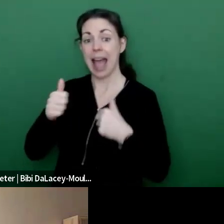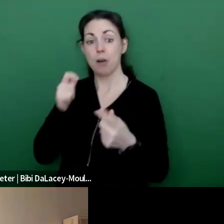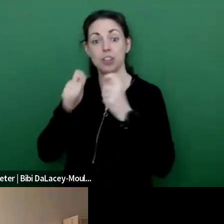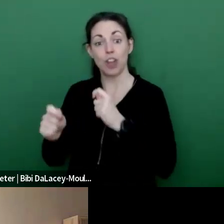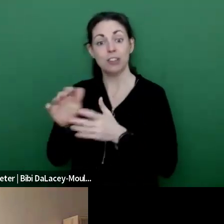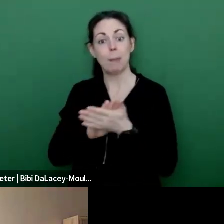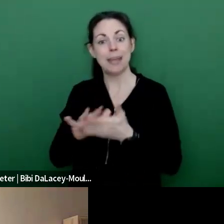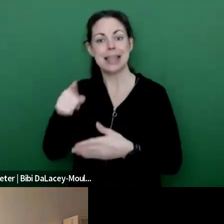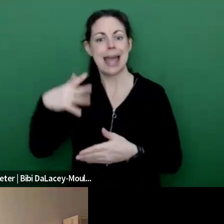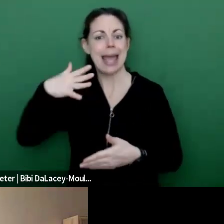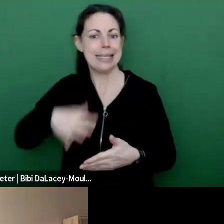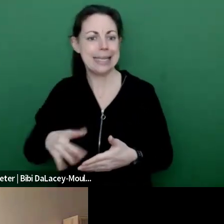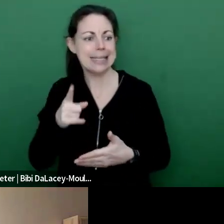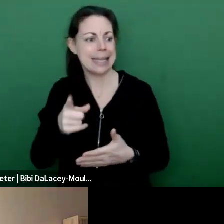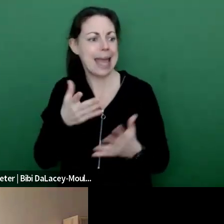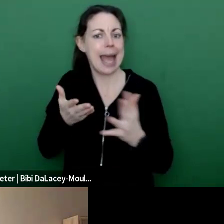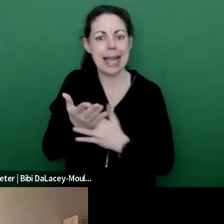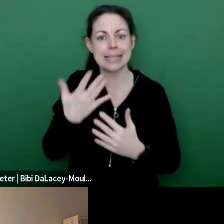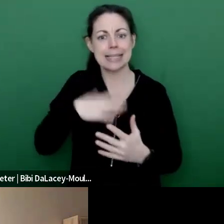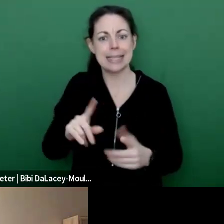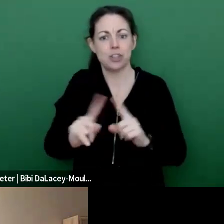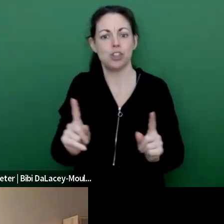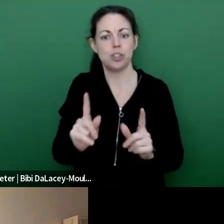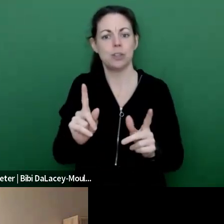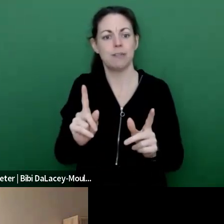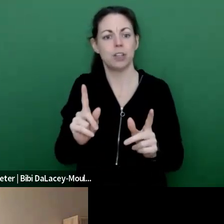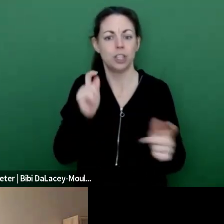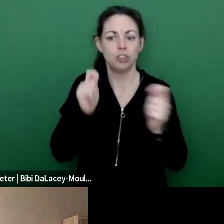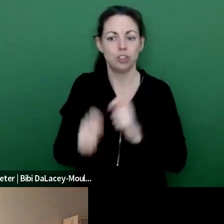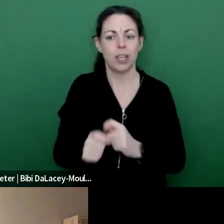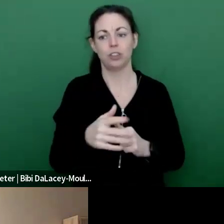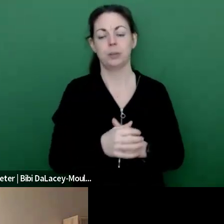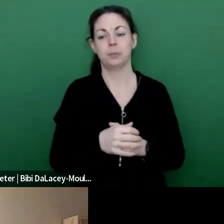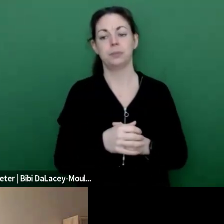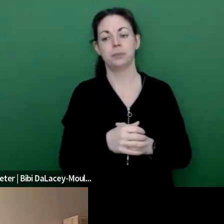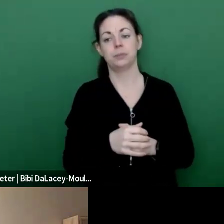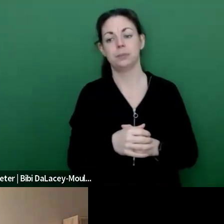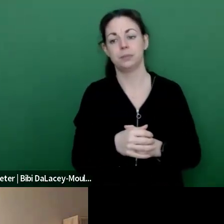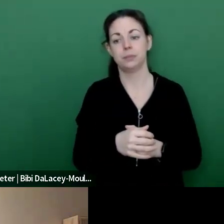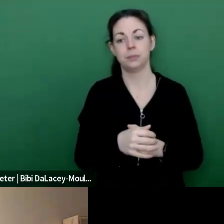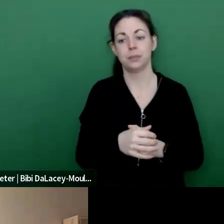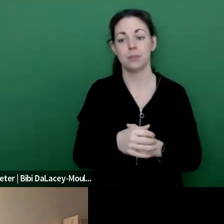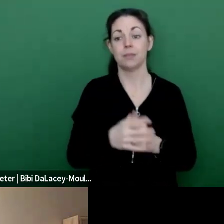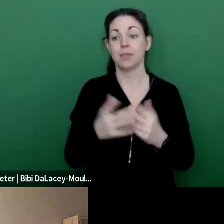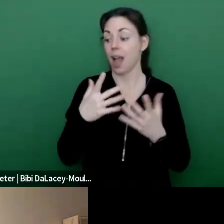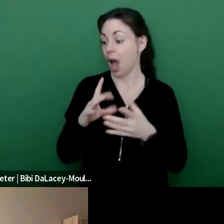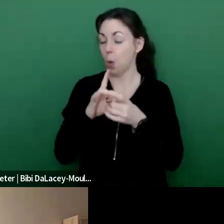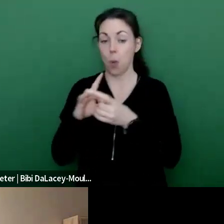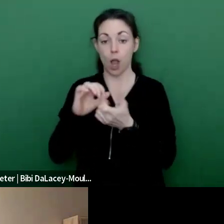And what does that mean for their access to the office space? I very often work in partnerships with my other consultants and associates that I work with now.